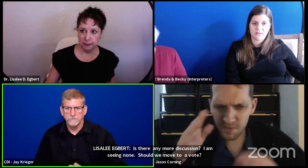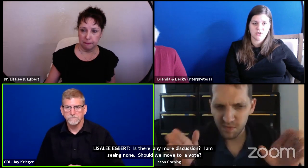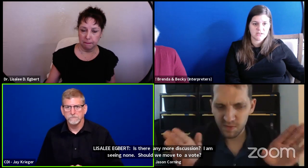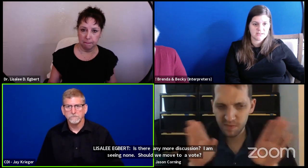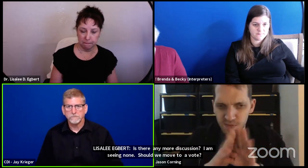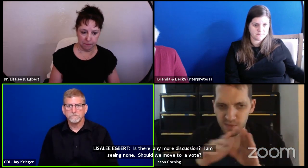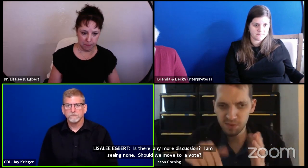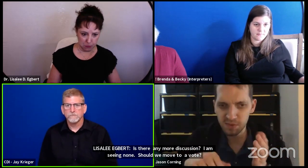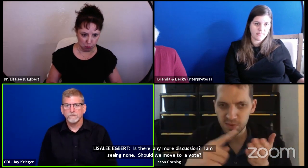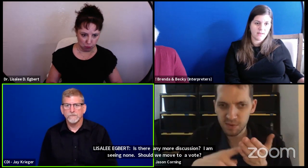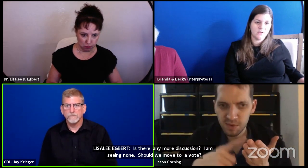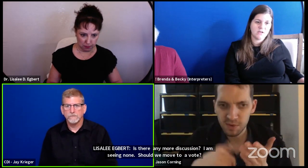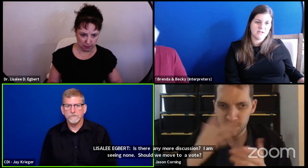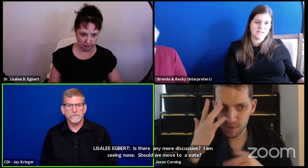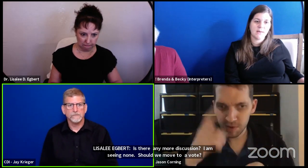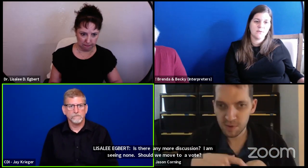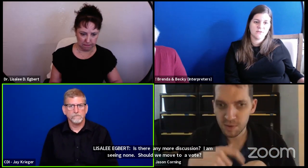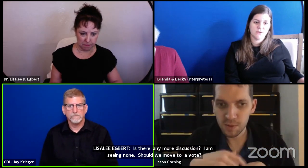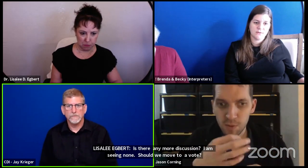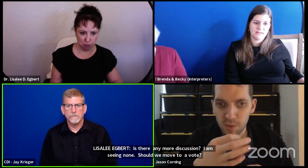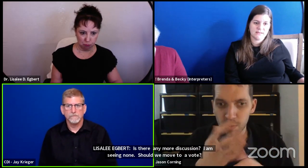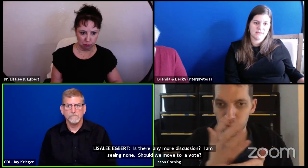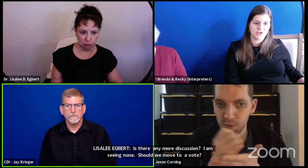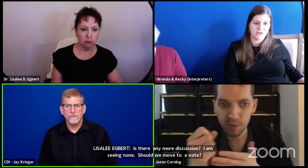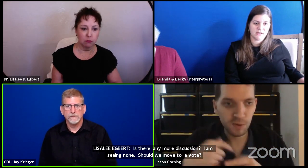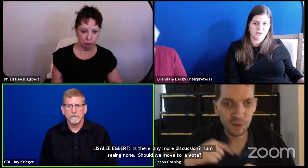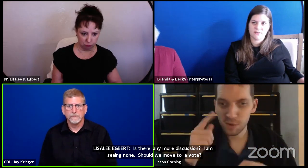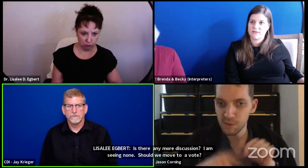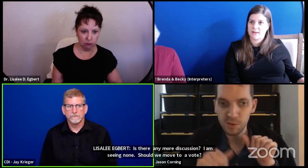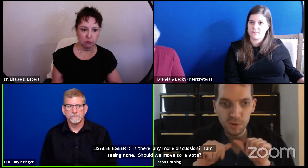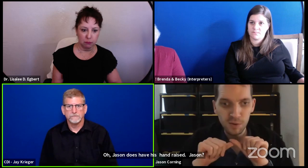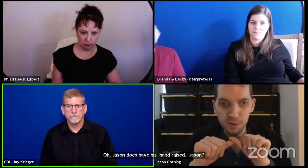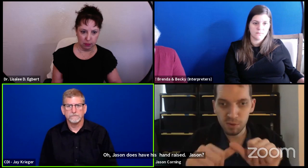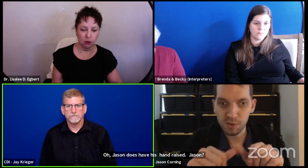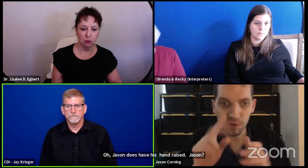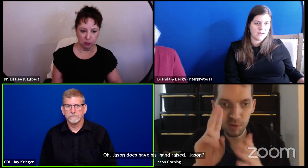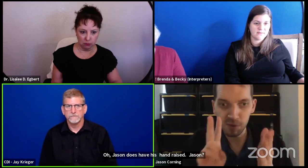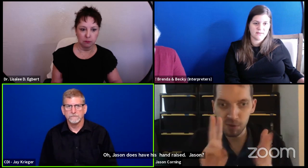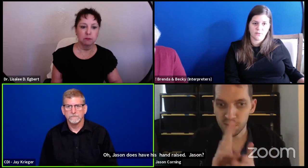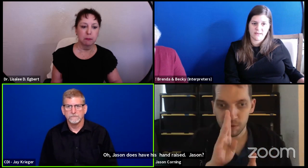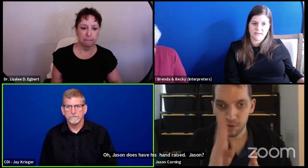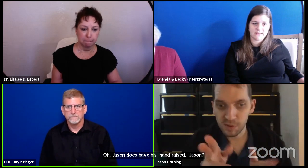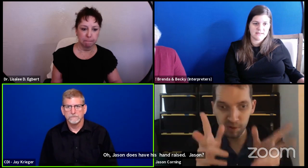I move to close this discussion in the interest of time. We have several minutes.